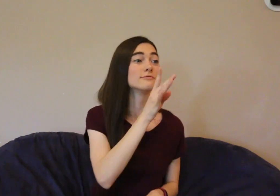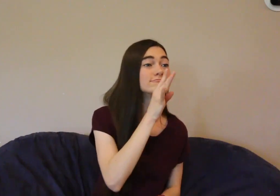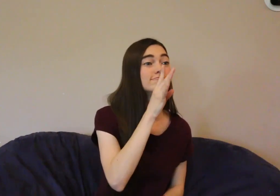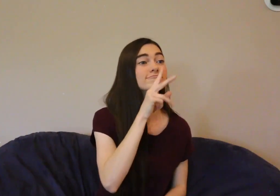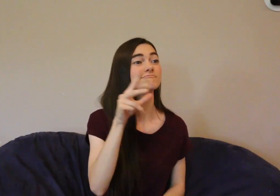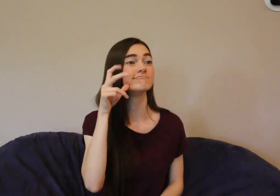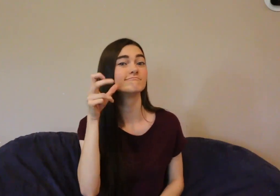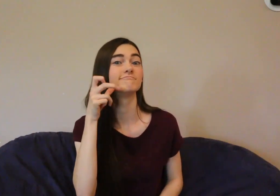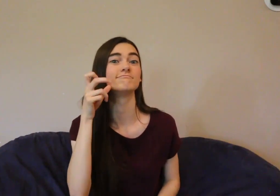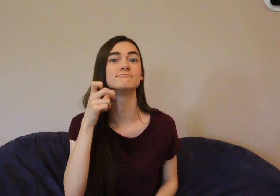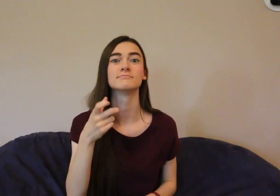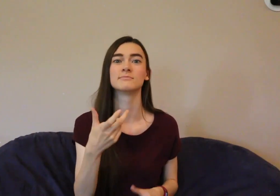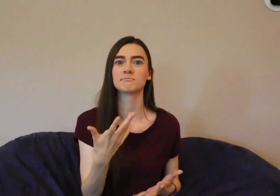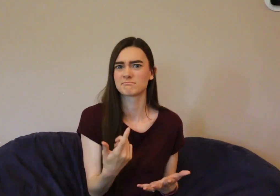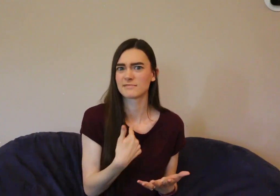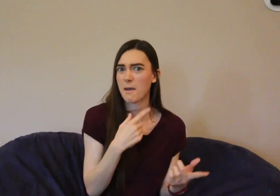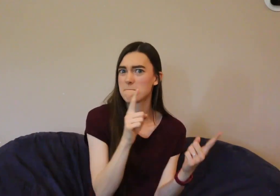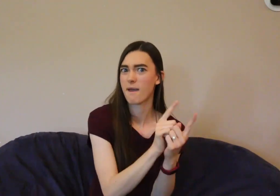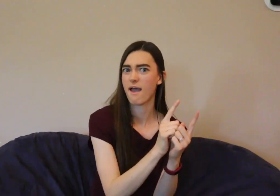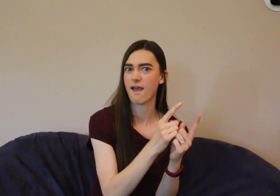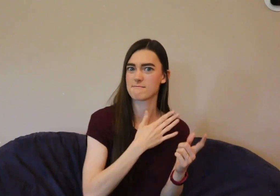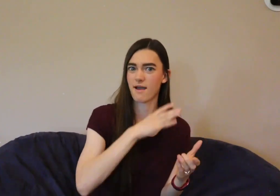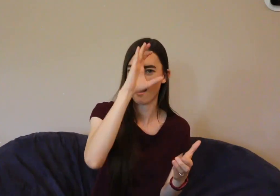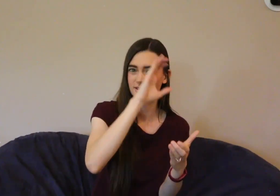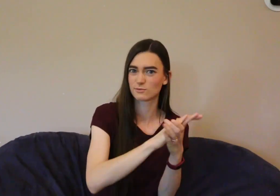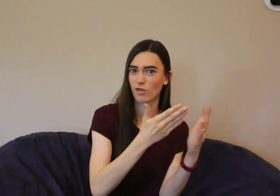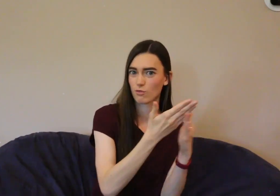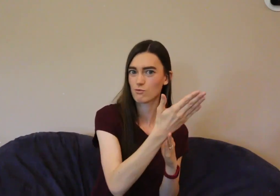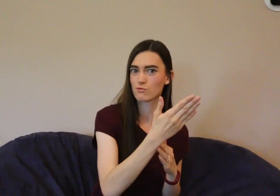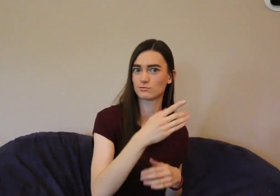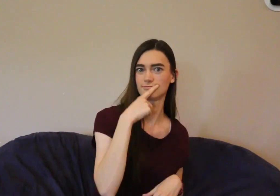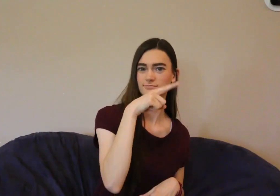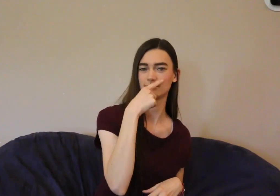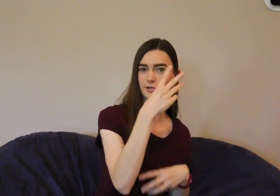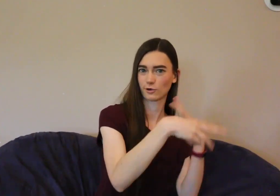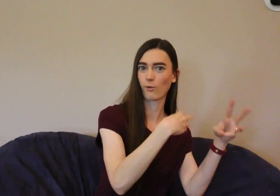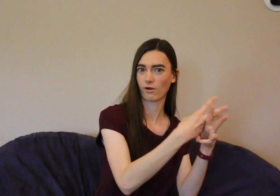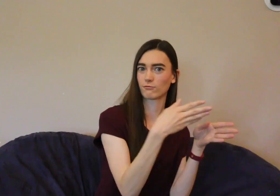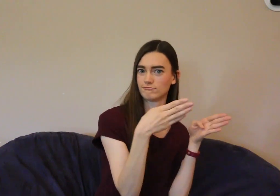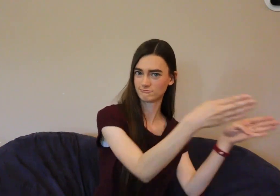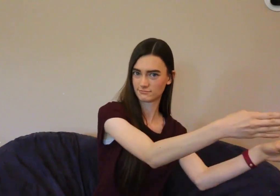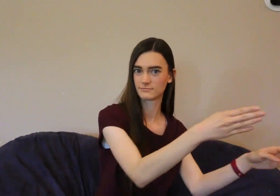I enjoy speaking and hearing. I met my husband through the hearing world.